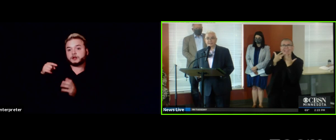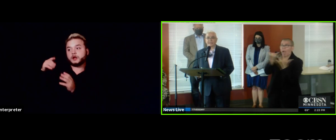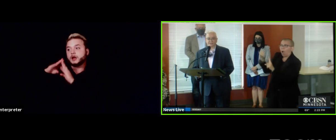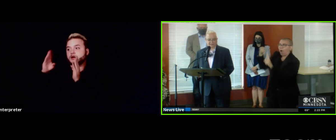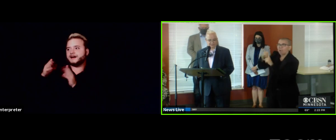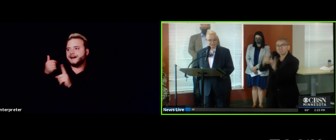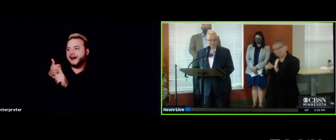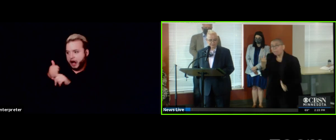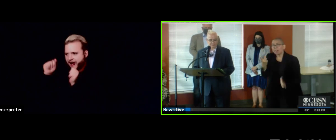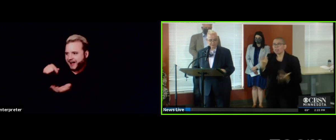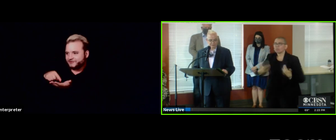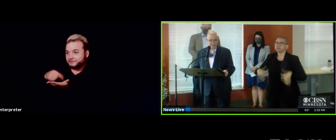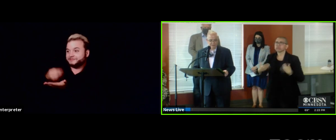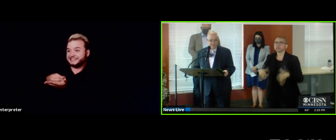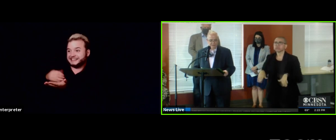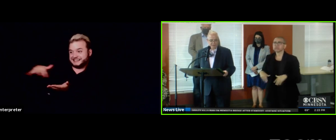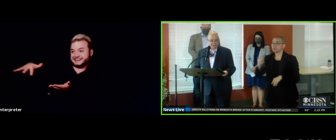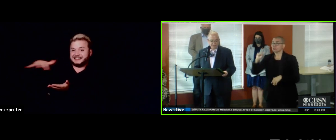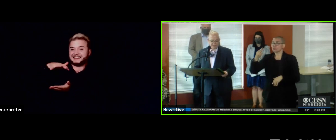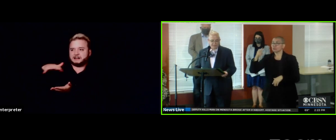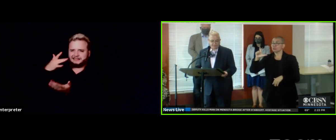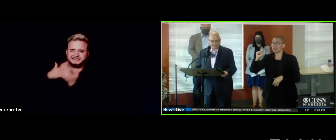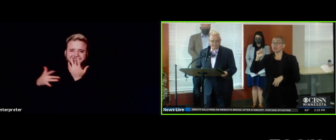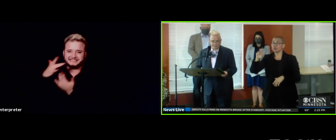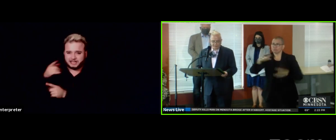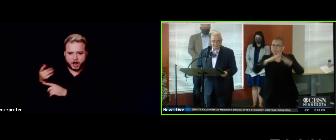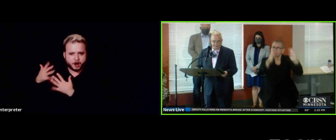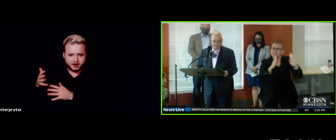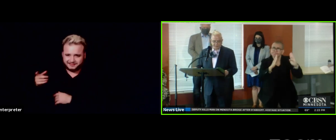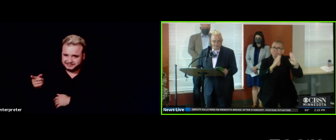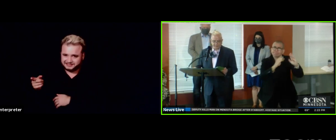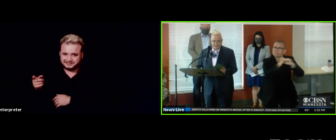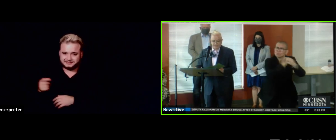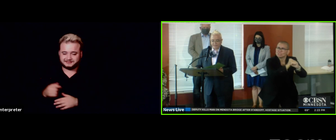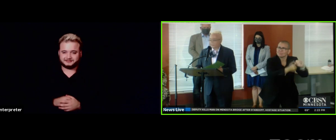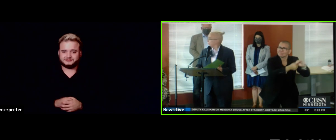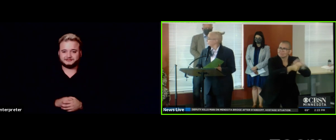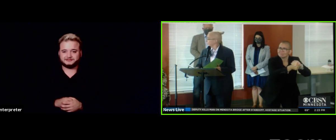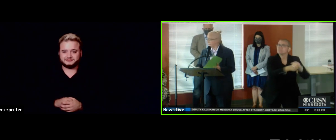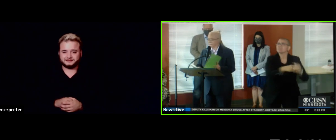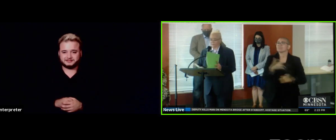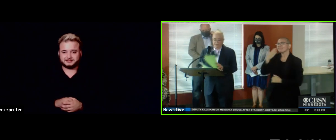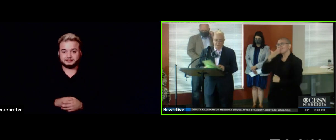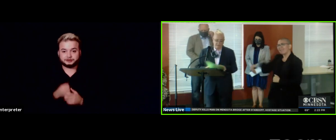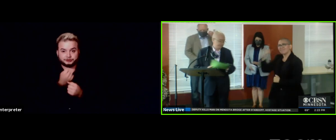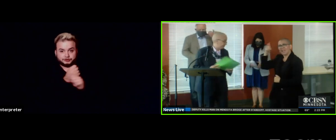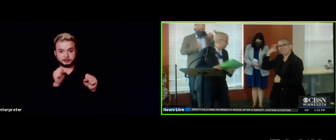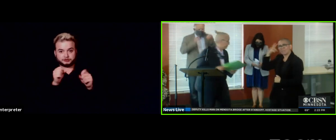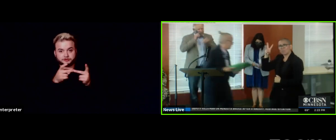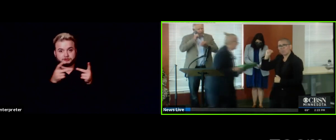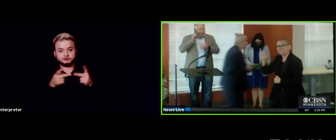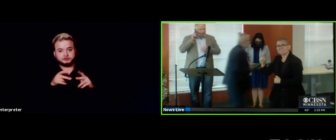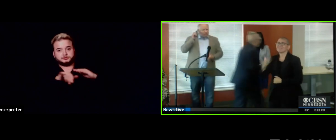housing ends homelessness so thank you. Let's hand it over to Governor Walz and with that I will turn it back to you sir. Governor Walz: Thank you Commissioner Ho.